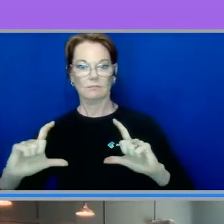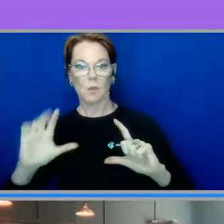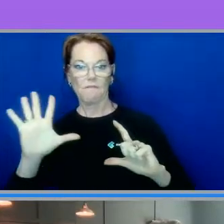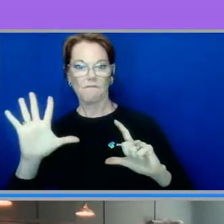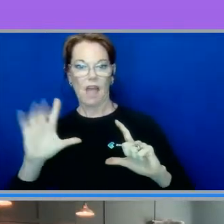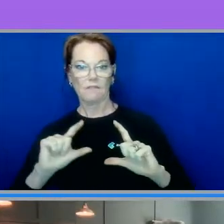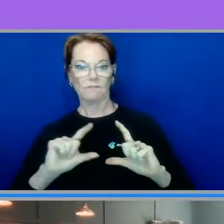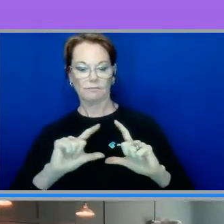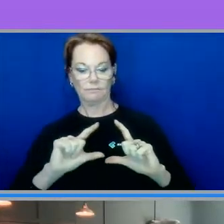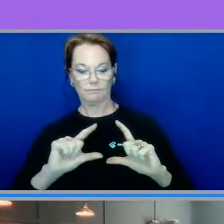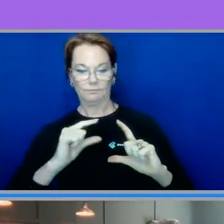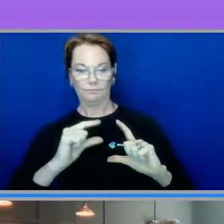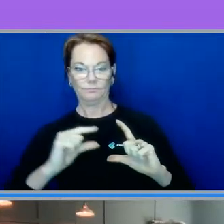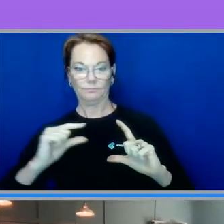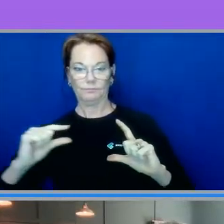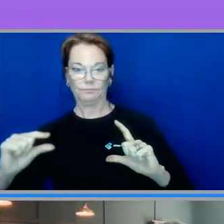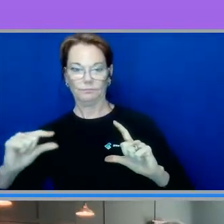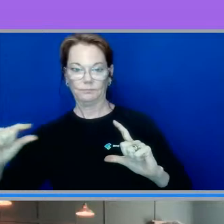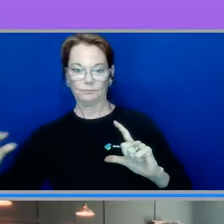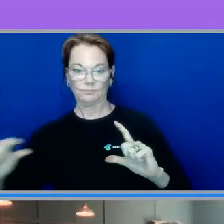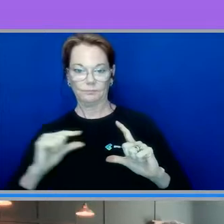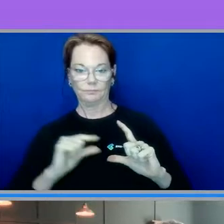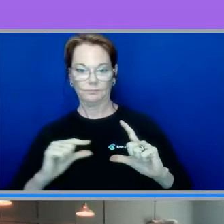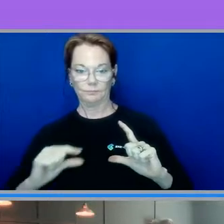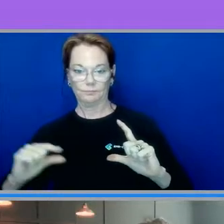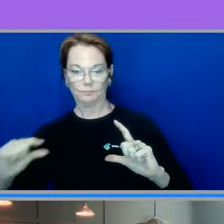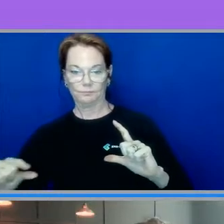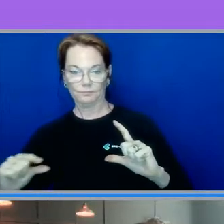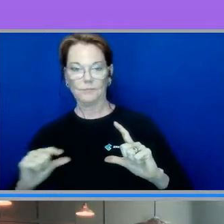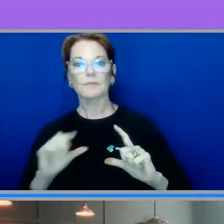cards. Each card has a short line and the company name. Let's